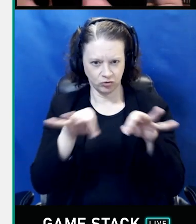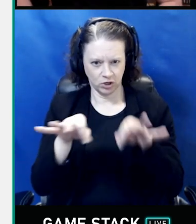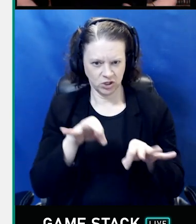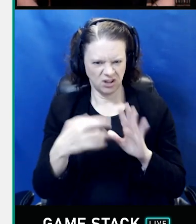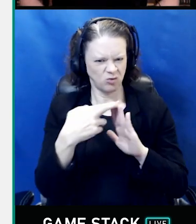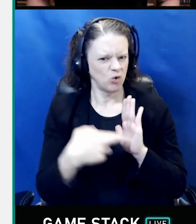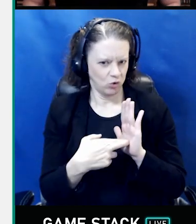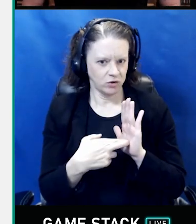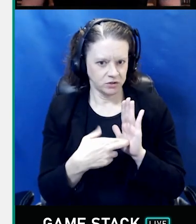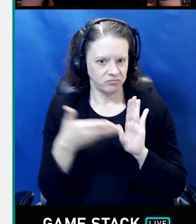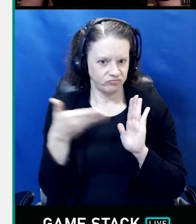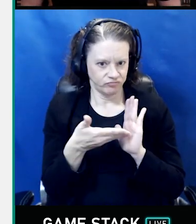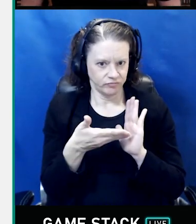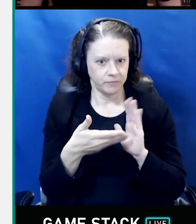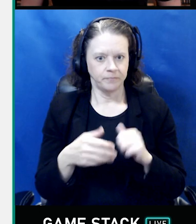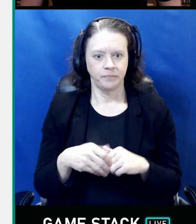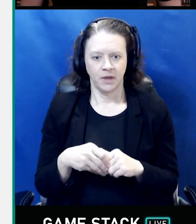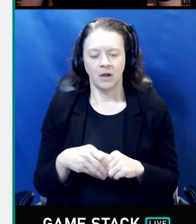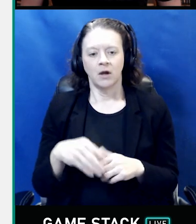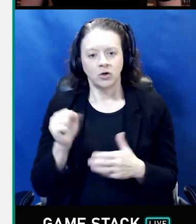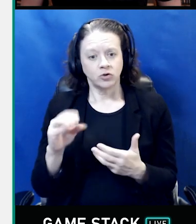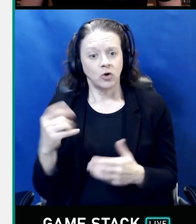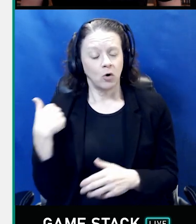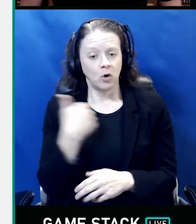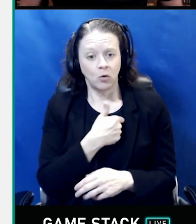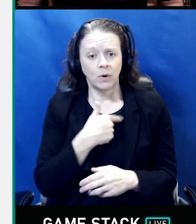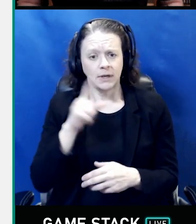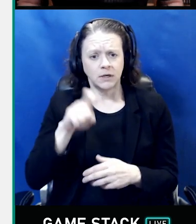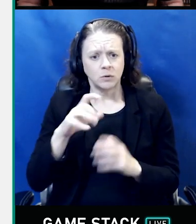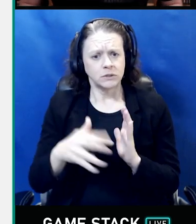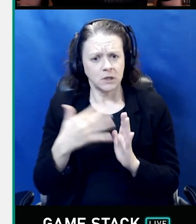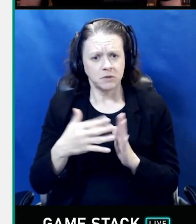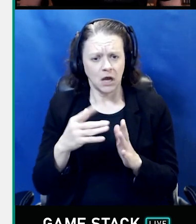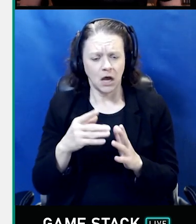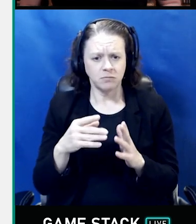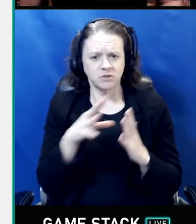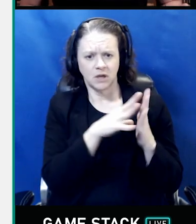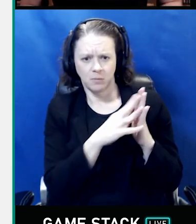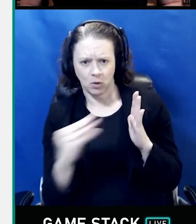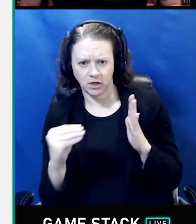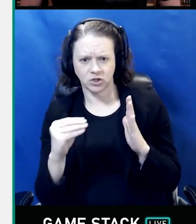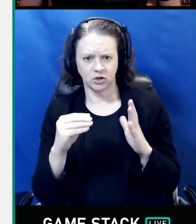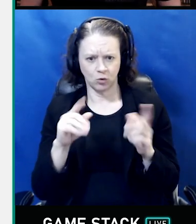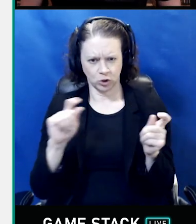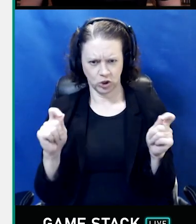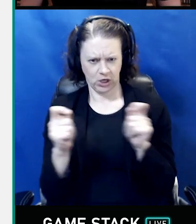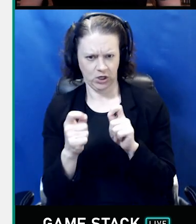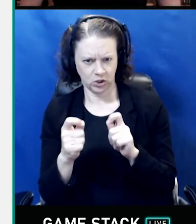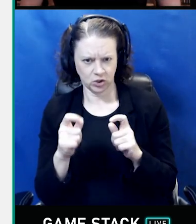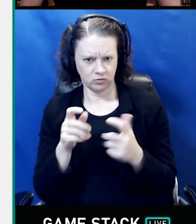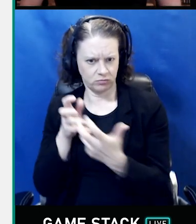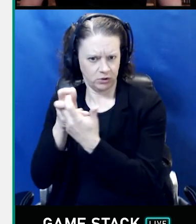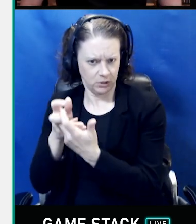There are certain cases where we need to do some degree of emulation if there isn't a single hardware instruction that implements it.